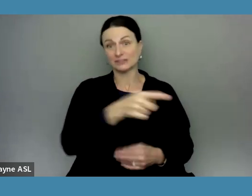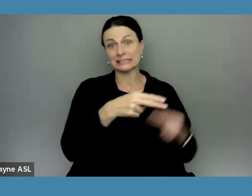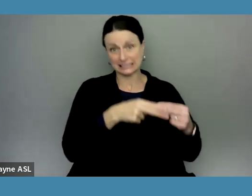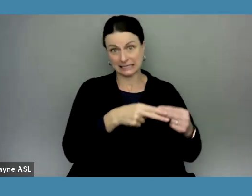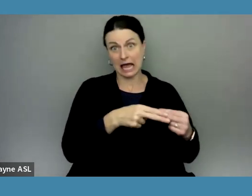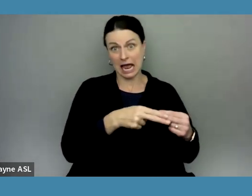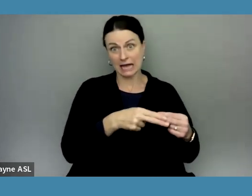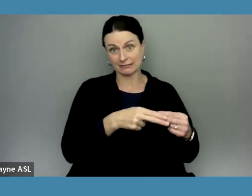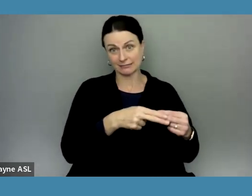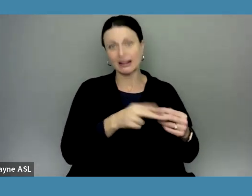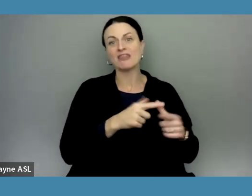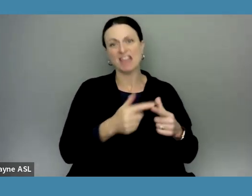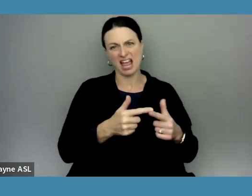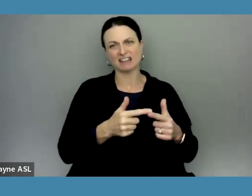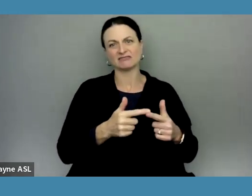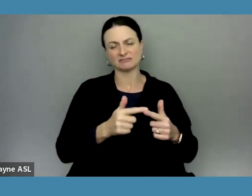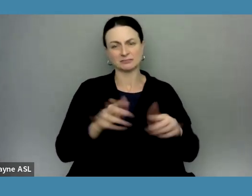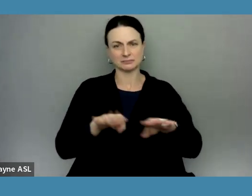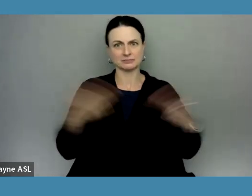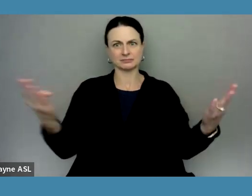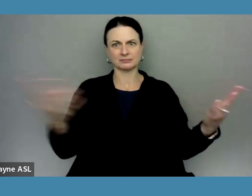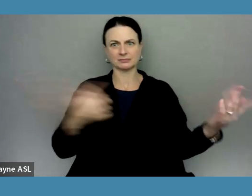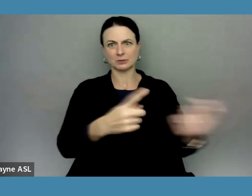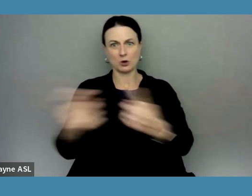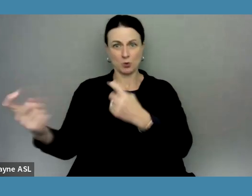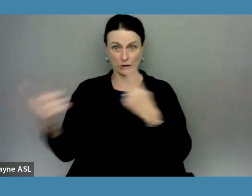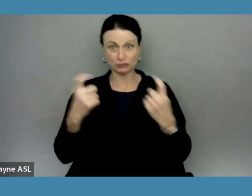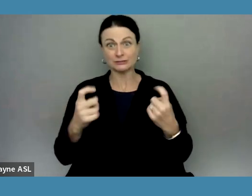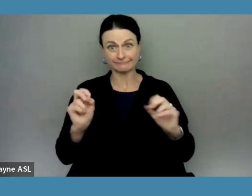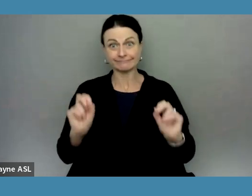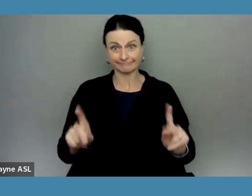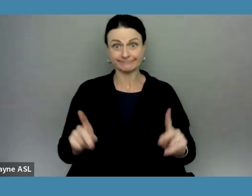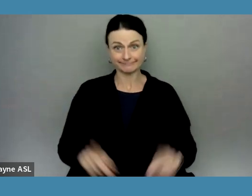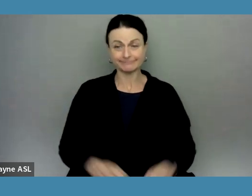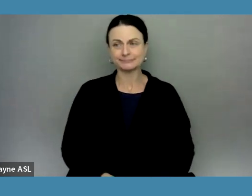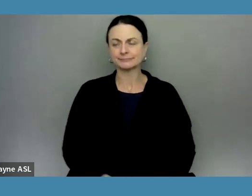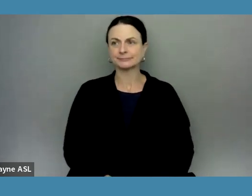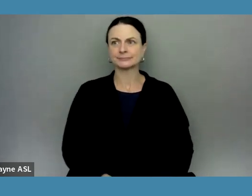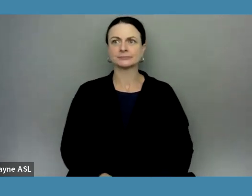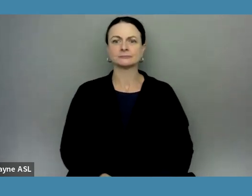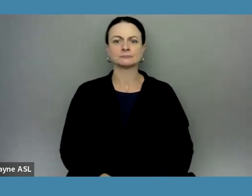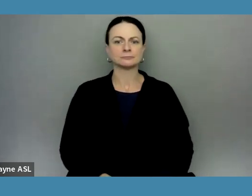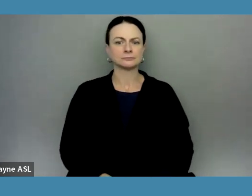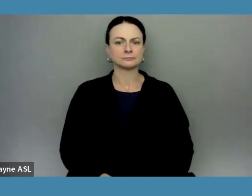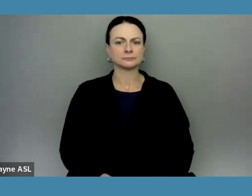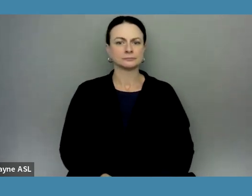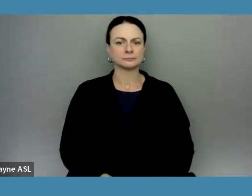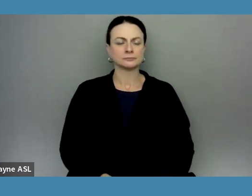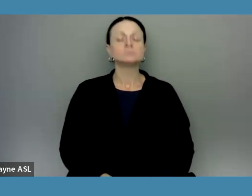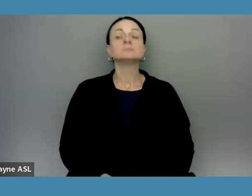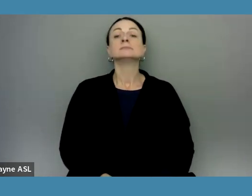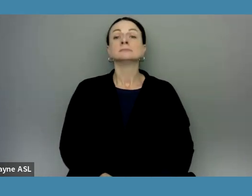and then we can take another break for questions if there are some. So what happens next?